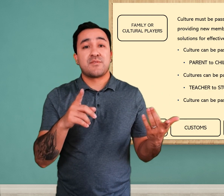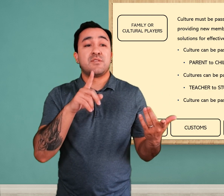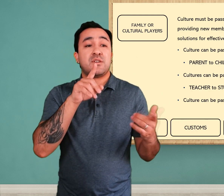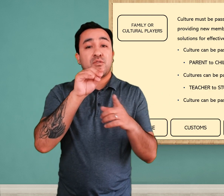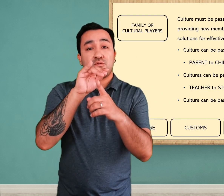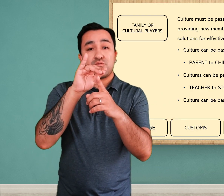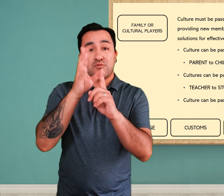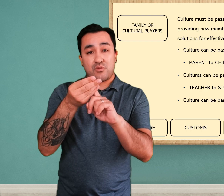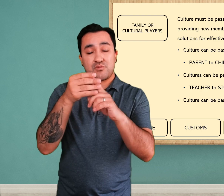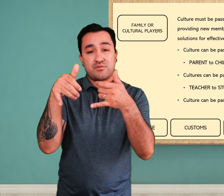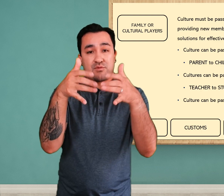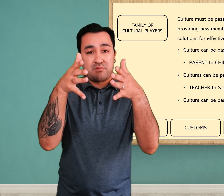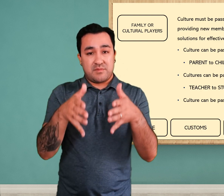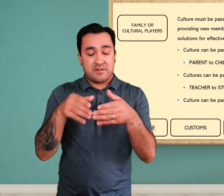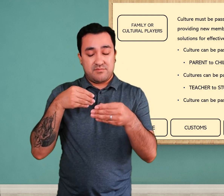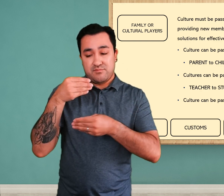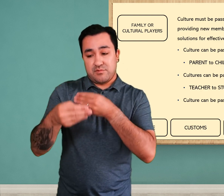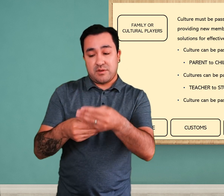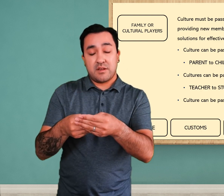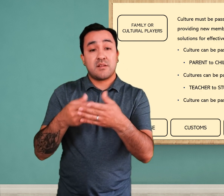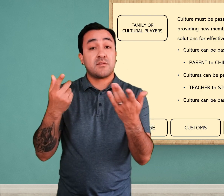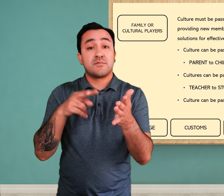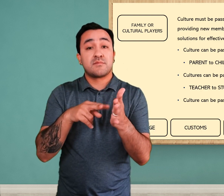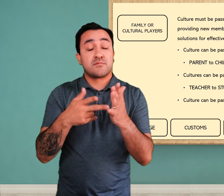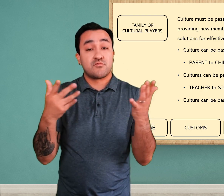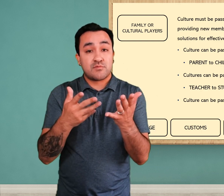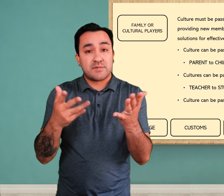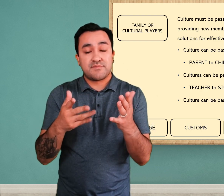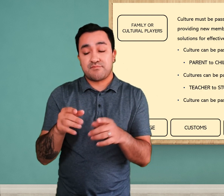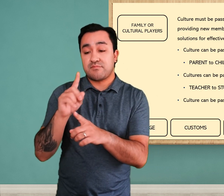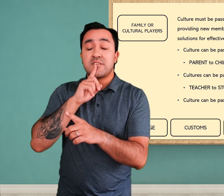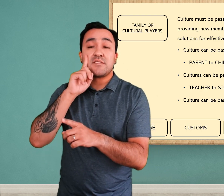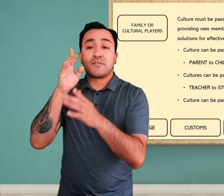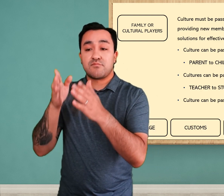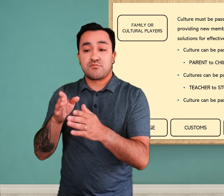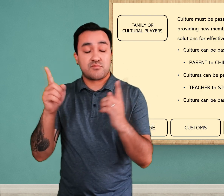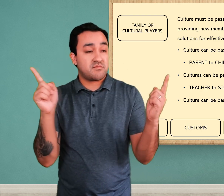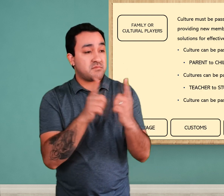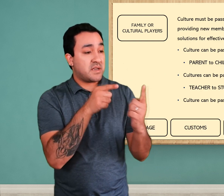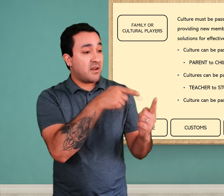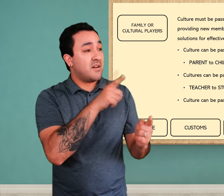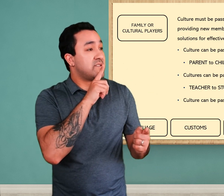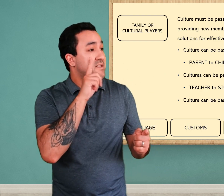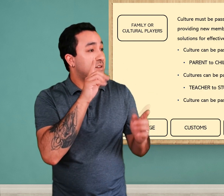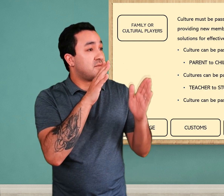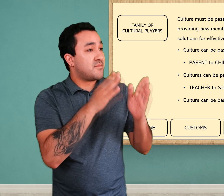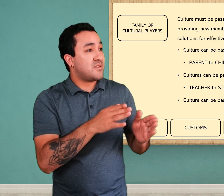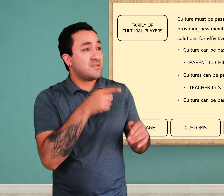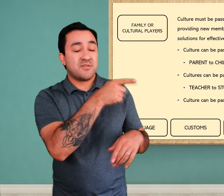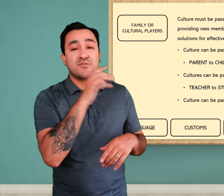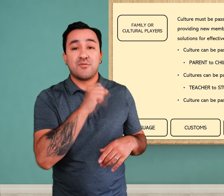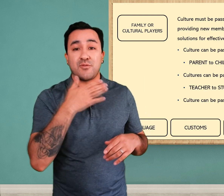This means members of the culture meet new members and teach them the culture. It does not follow a bloodline.